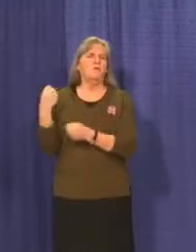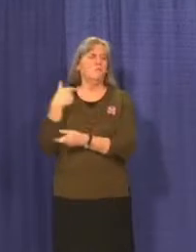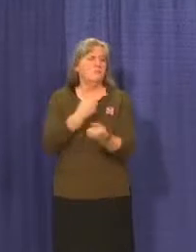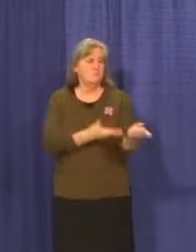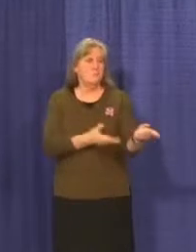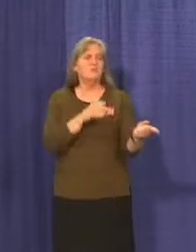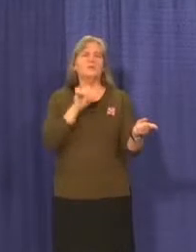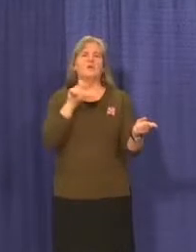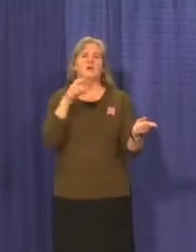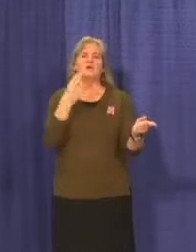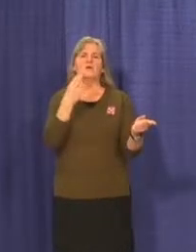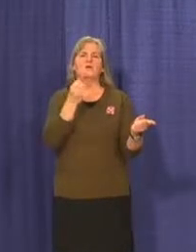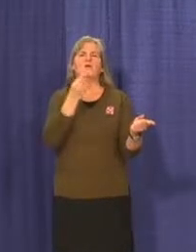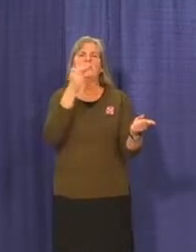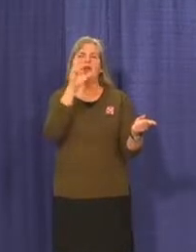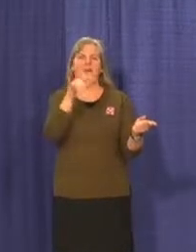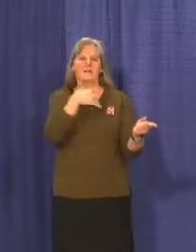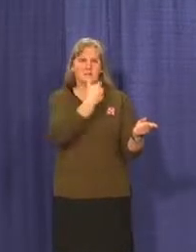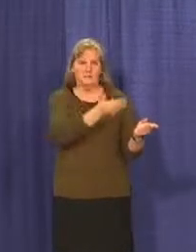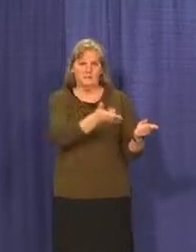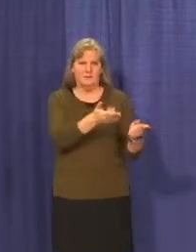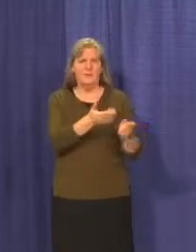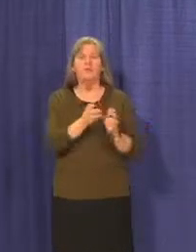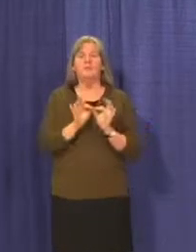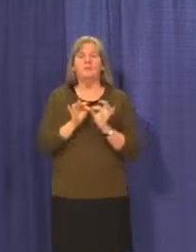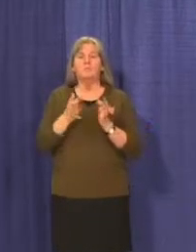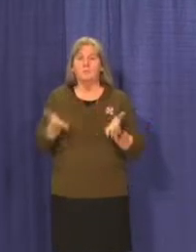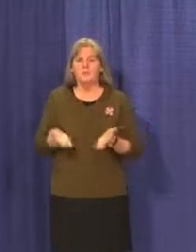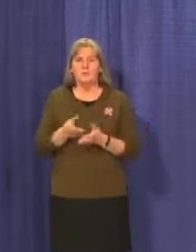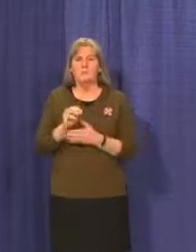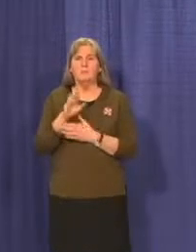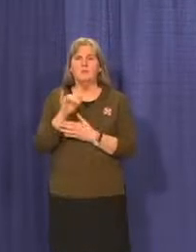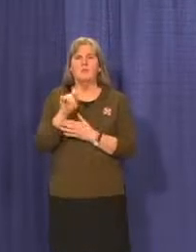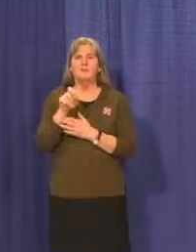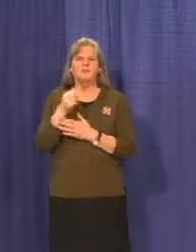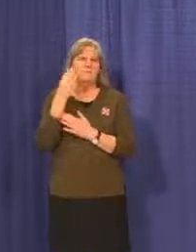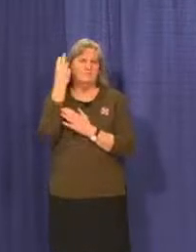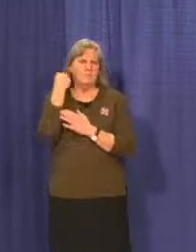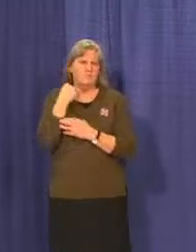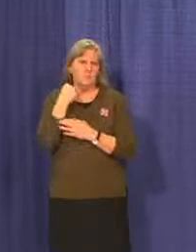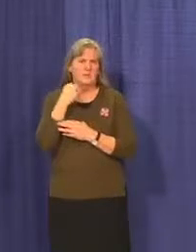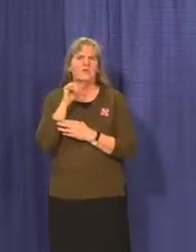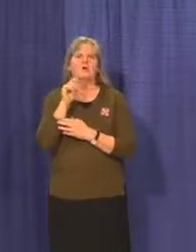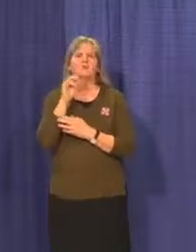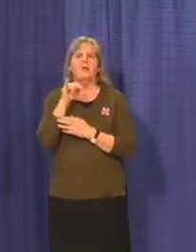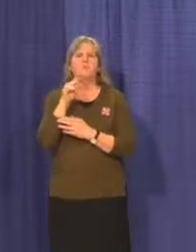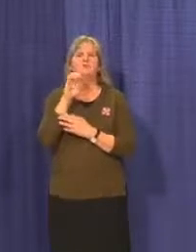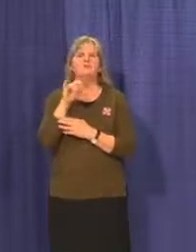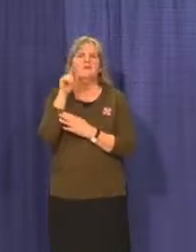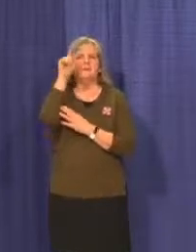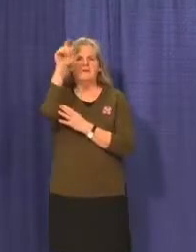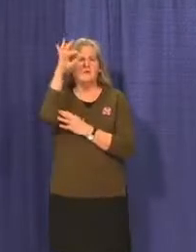Officer of health, Dr Brendan Hanley. Once again sign language interpreter Mary Tiessen and Andre Bourcier from French